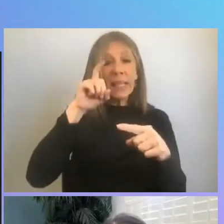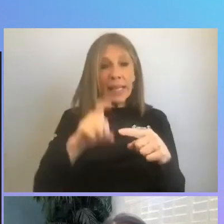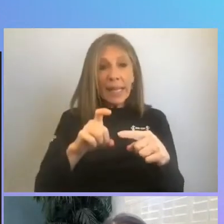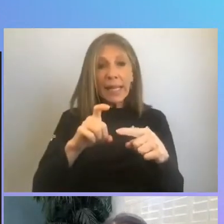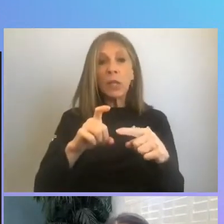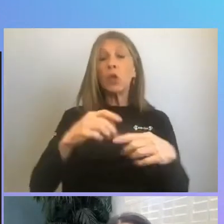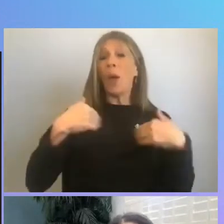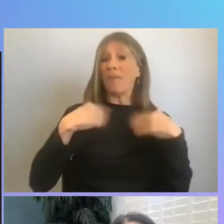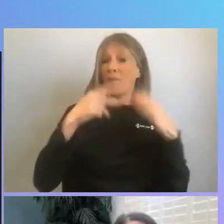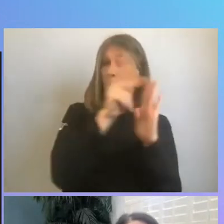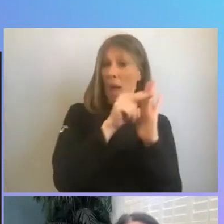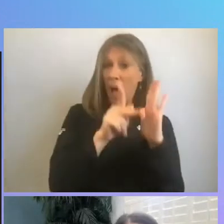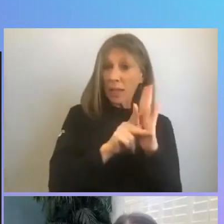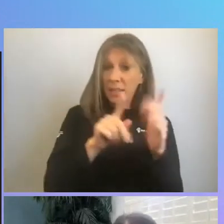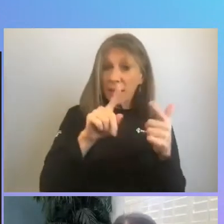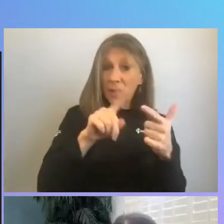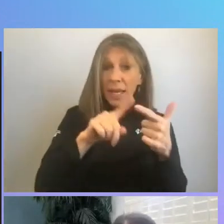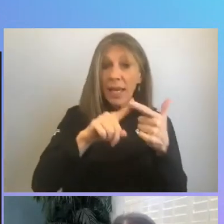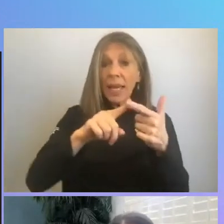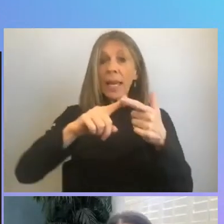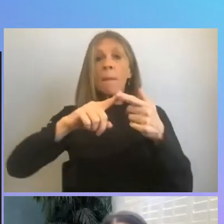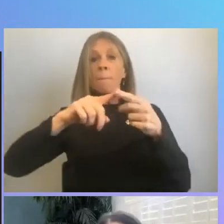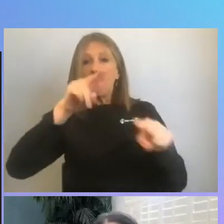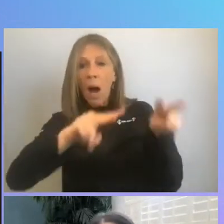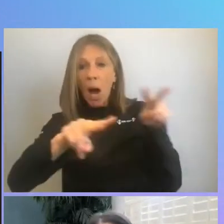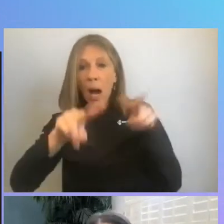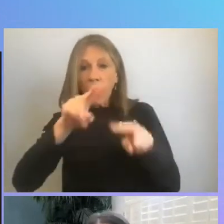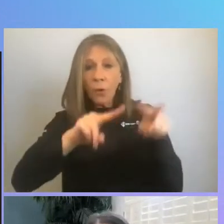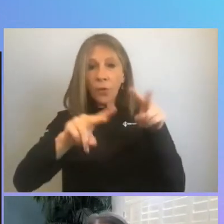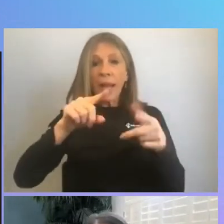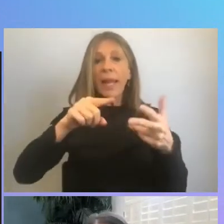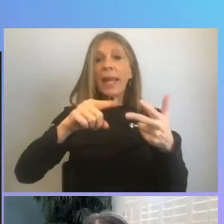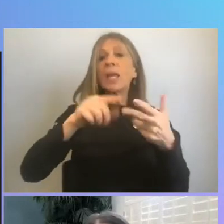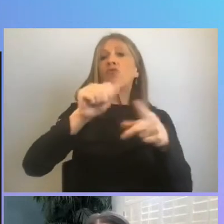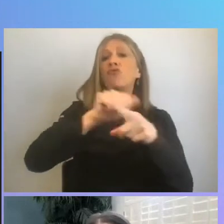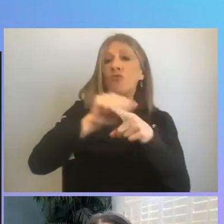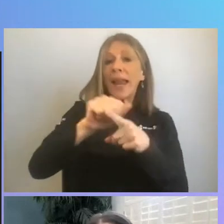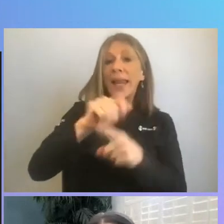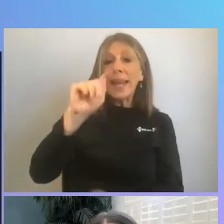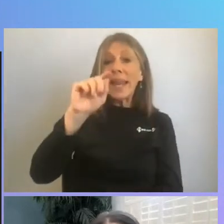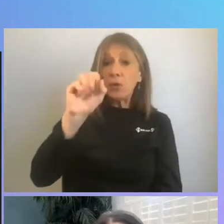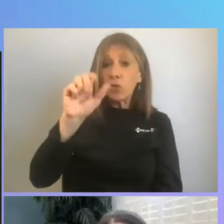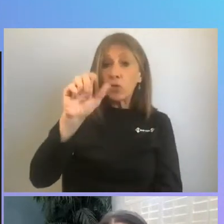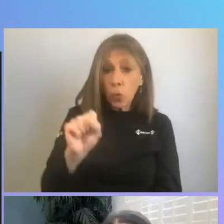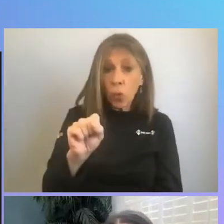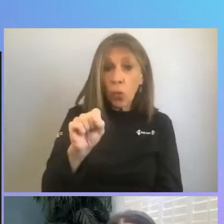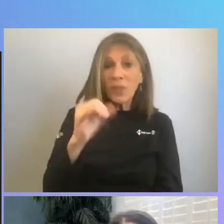work. You have a policy, you have more monitoring, you have training and tools, and if anyone's developing software,